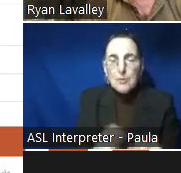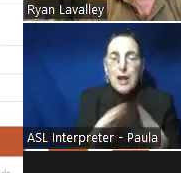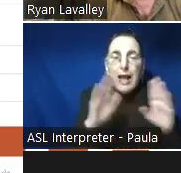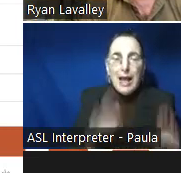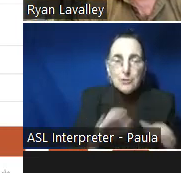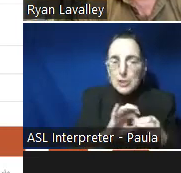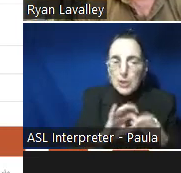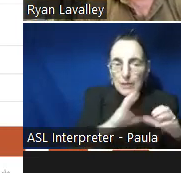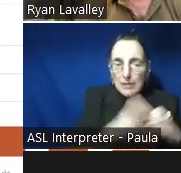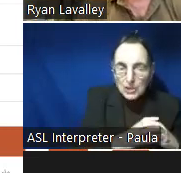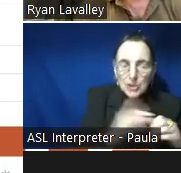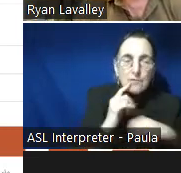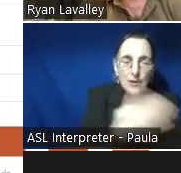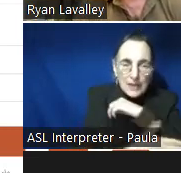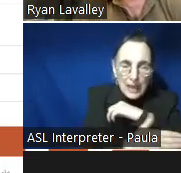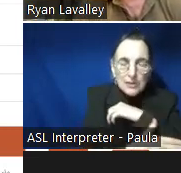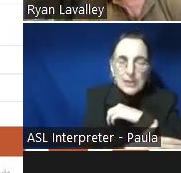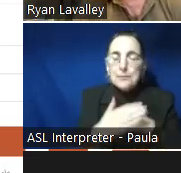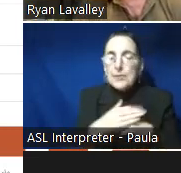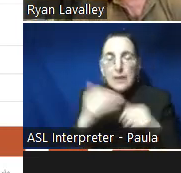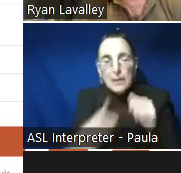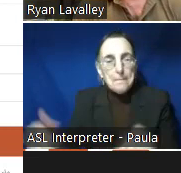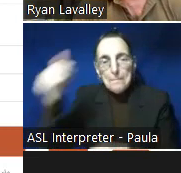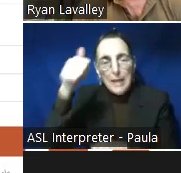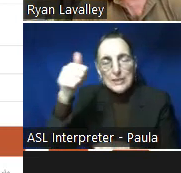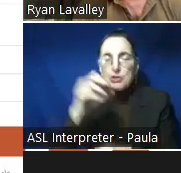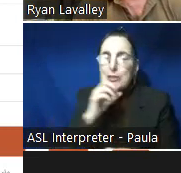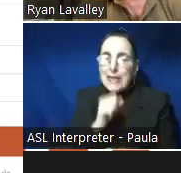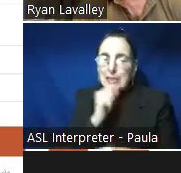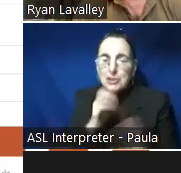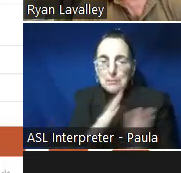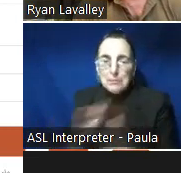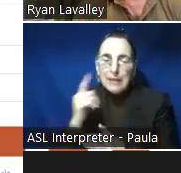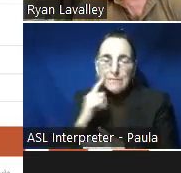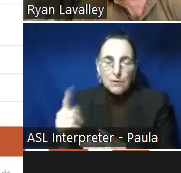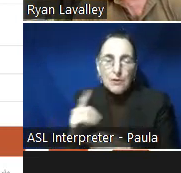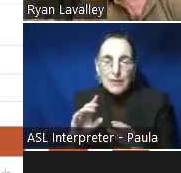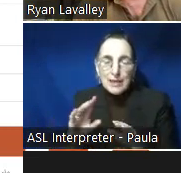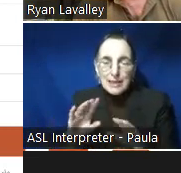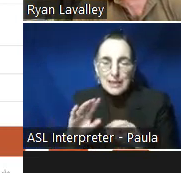the master aging plan for the county, our data system allows us to feedback real-time